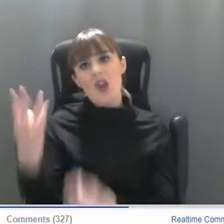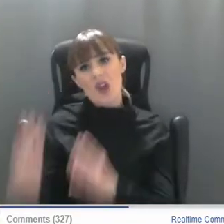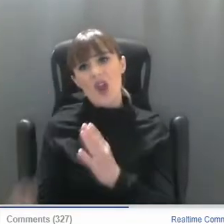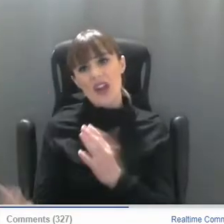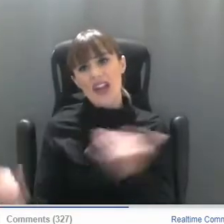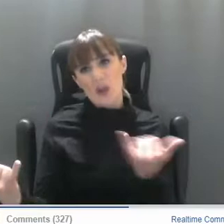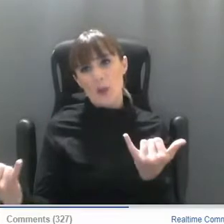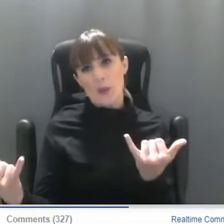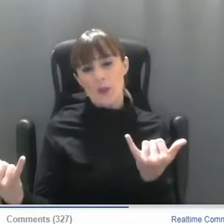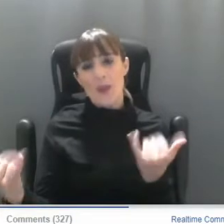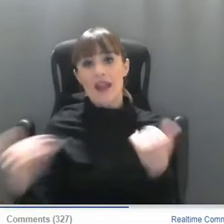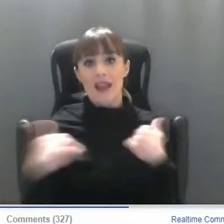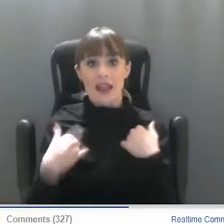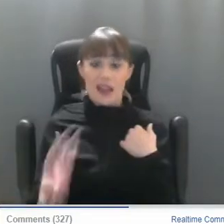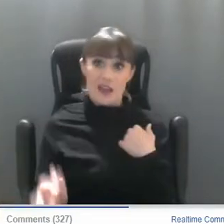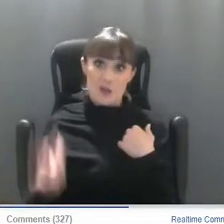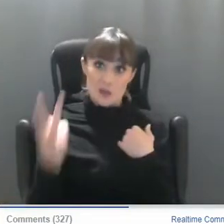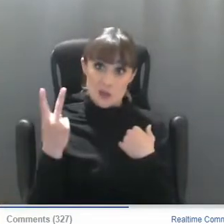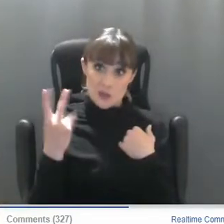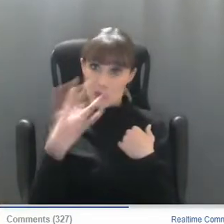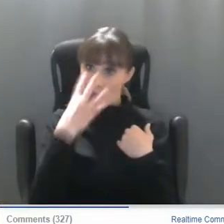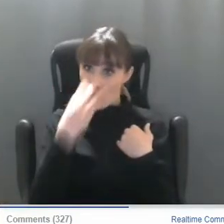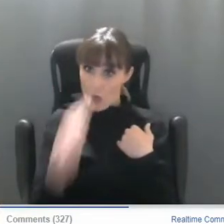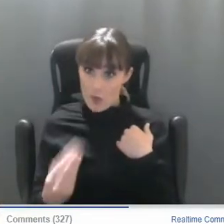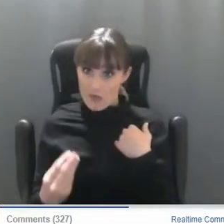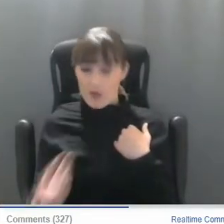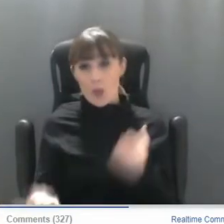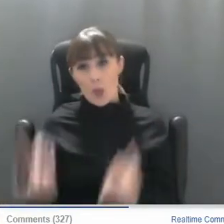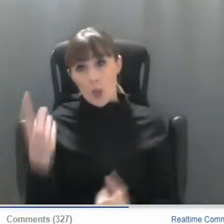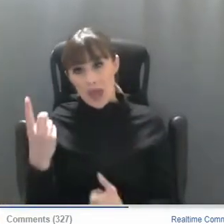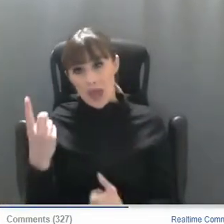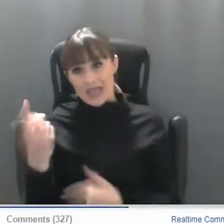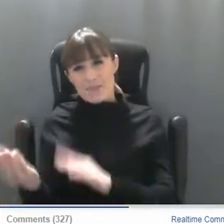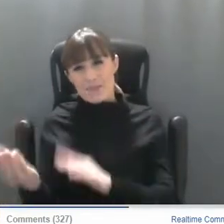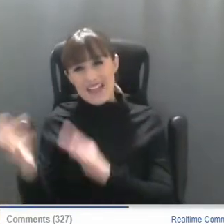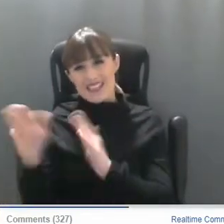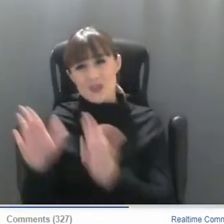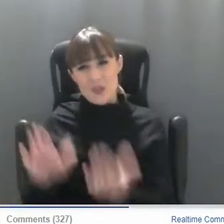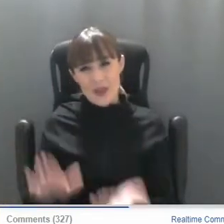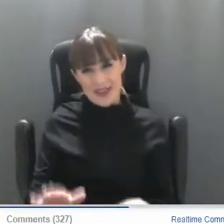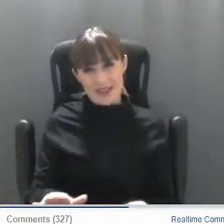then one of them passed away- and wolves, as you know, are pack animals- so we had no choice.